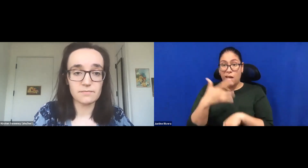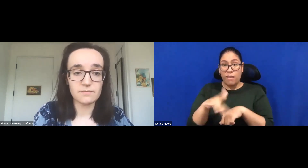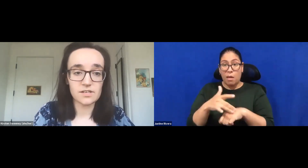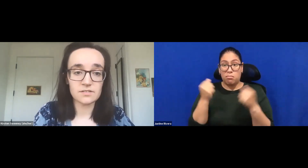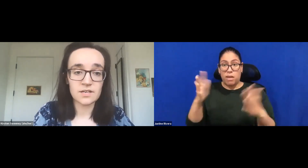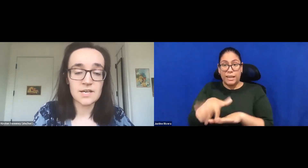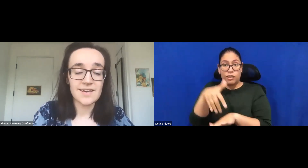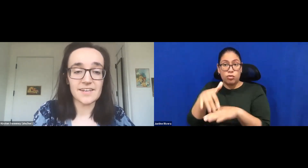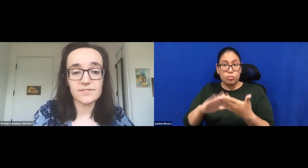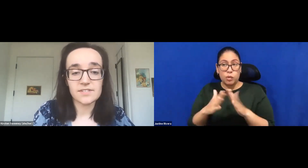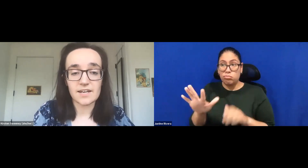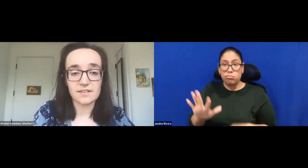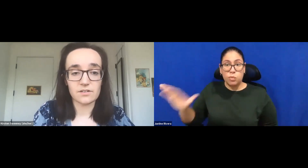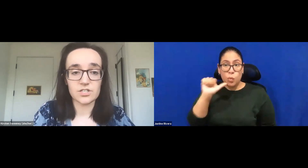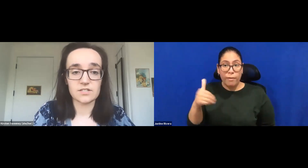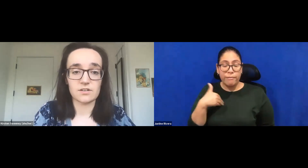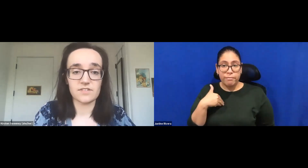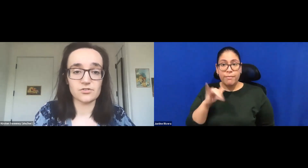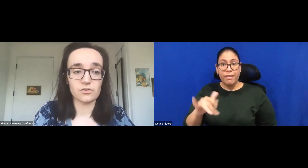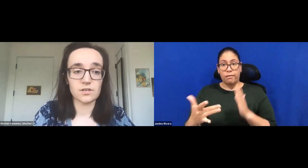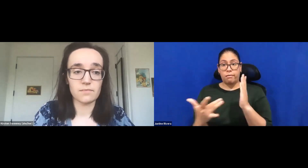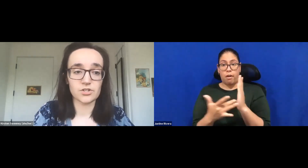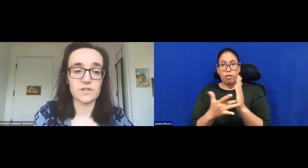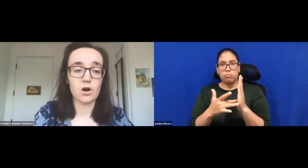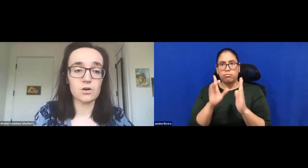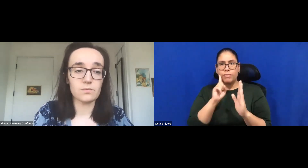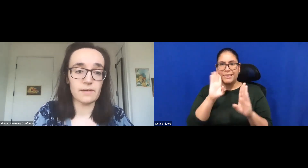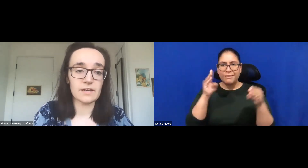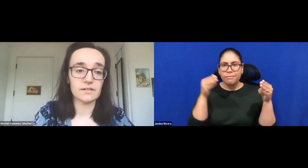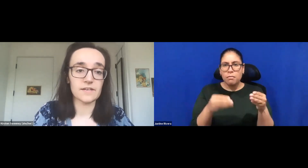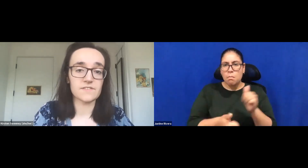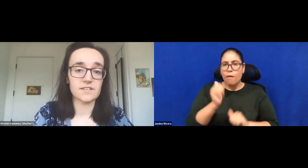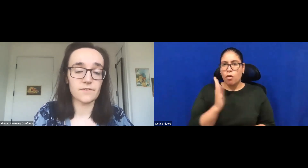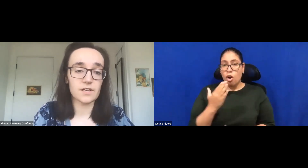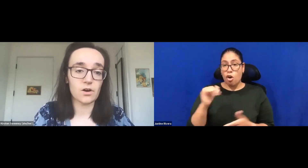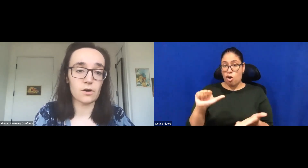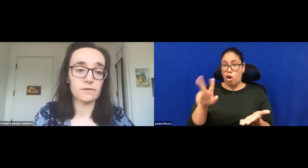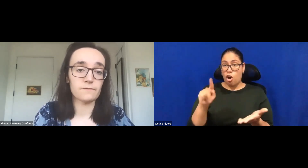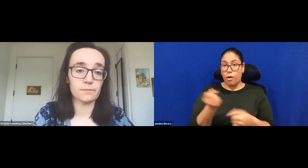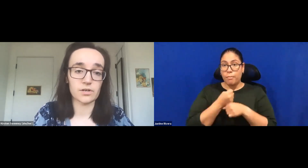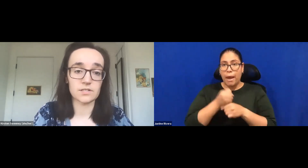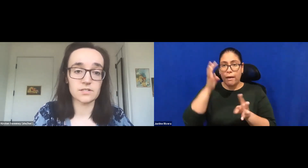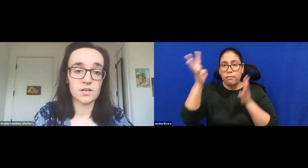communities. And even the technologies that are central to much of the art we make leave significant carbon footprints